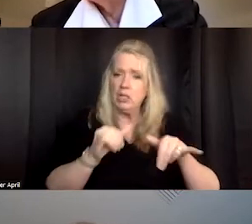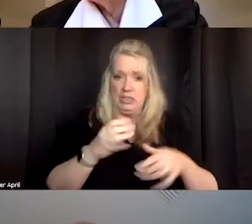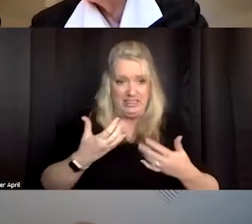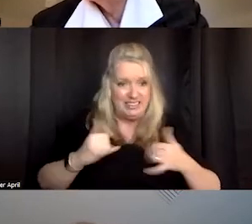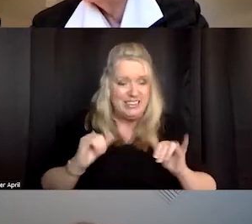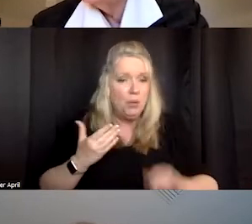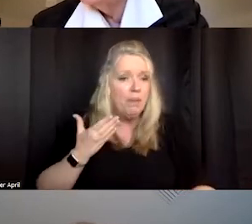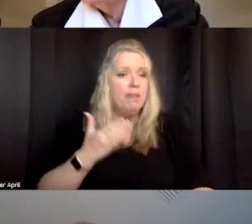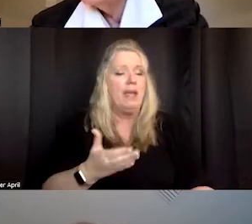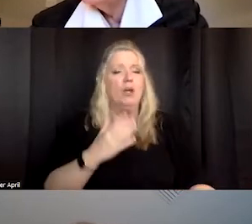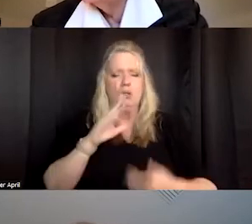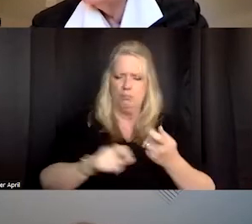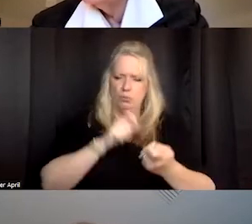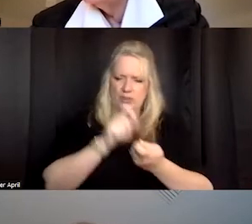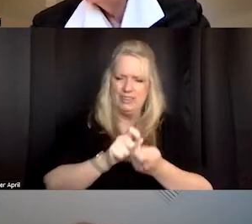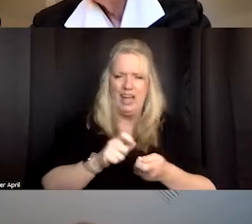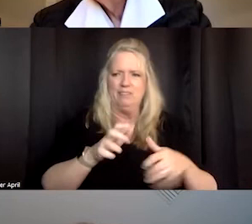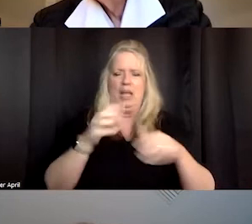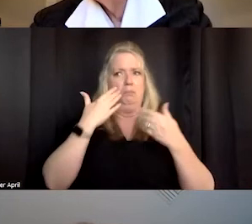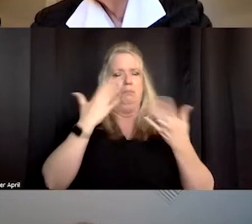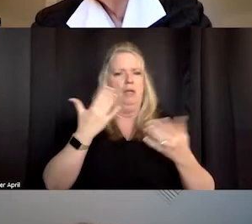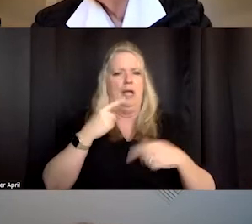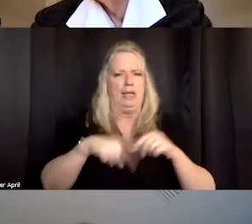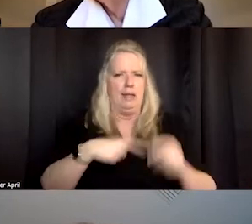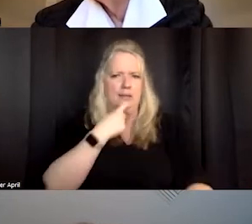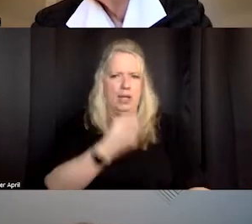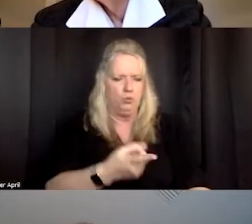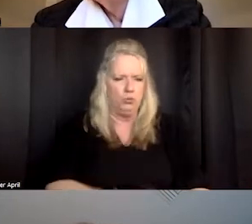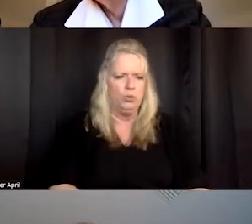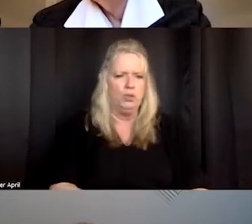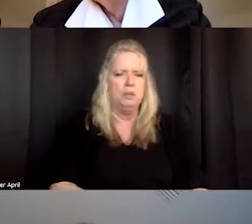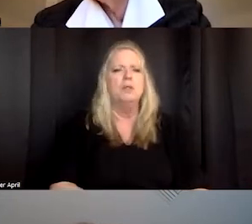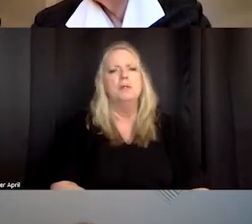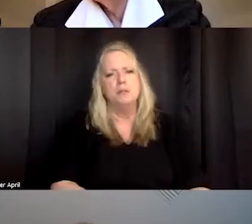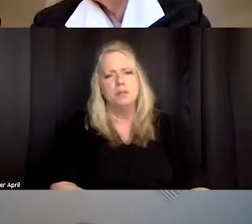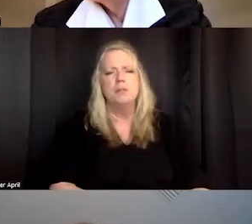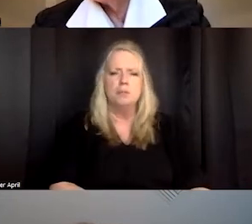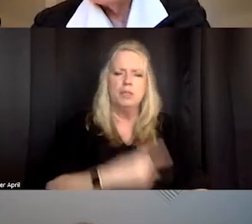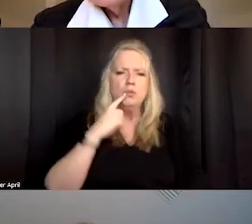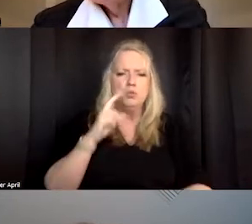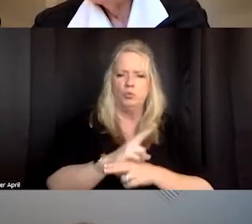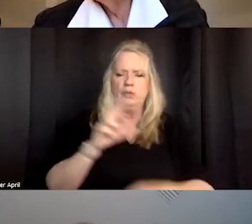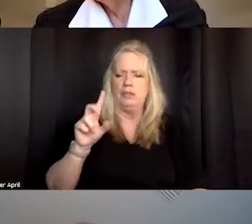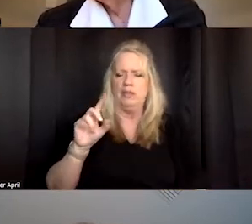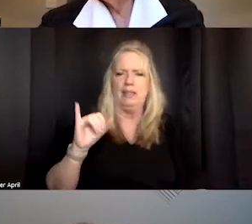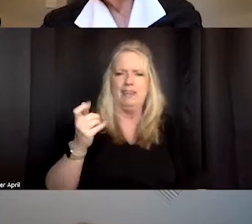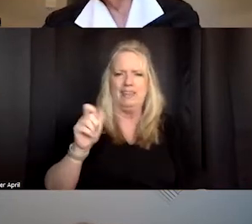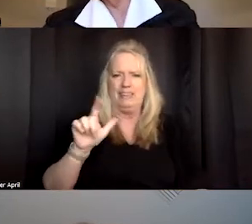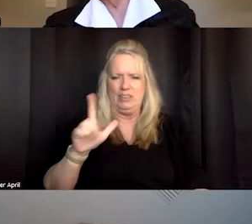PRECISE STANDARDS I CAN'T TELL YOU USING DIGITAL PHONE SYSTEM, THAT IS A BENEFIT OF THE SYSTEM.